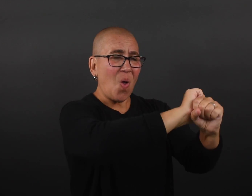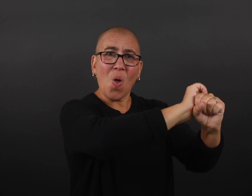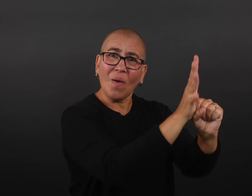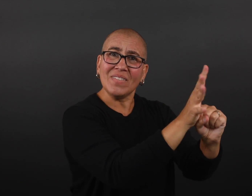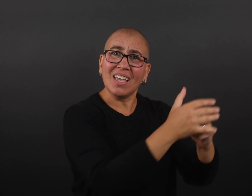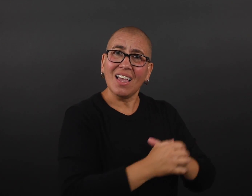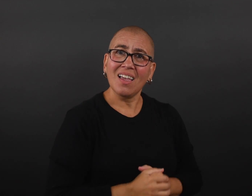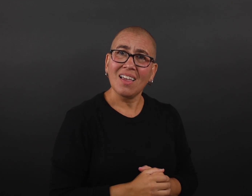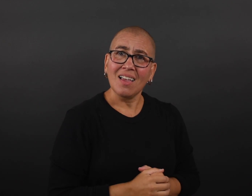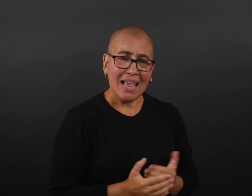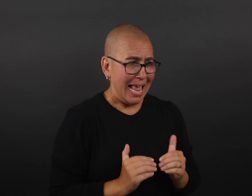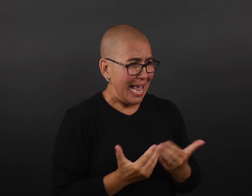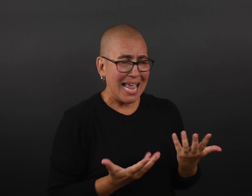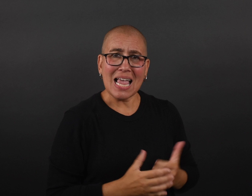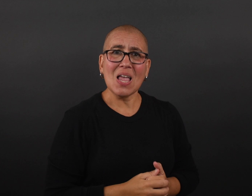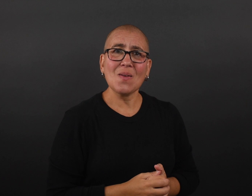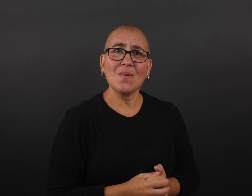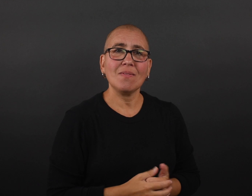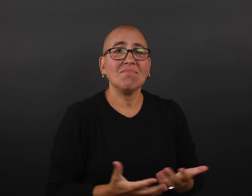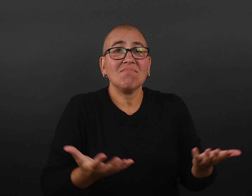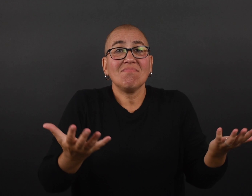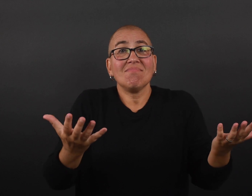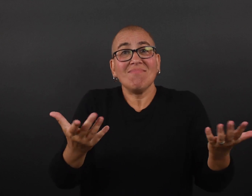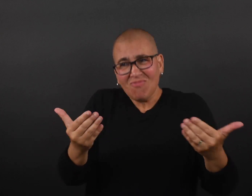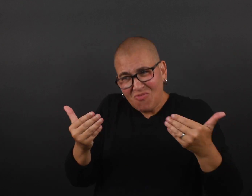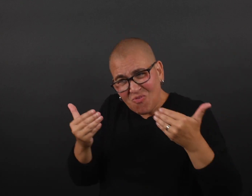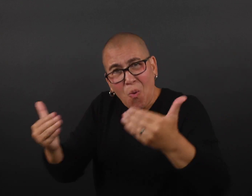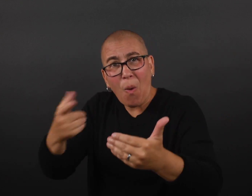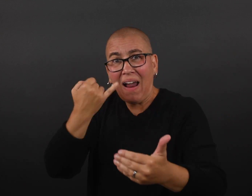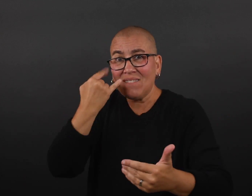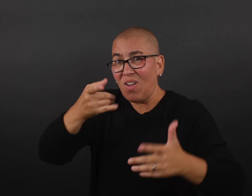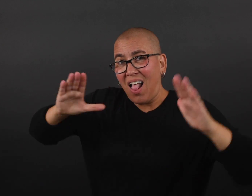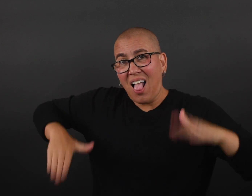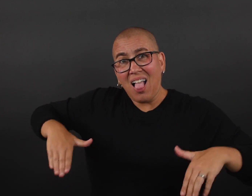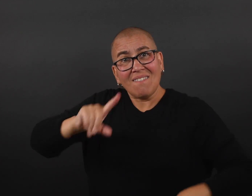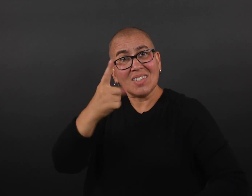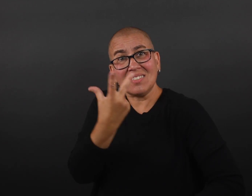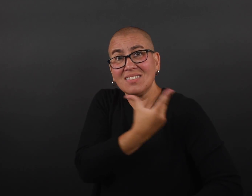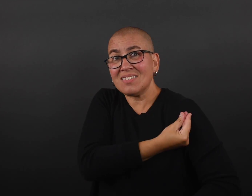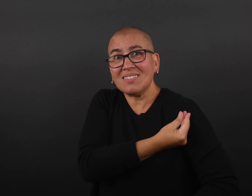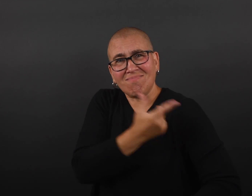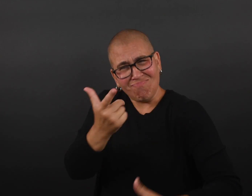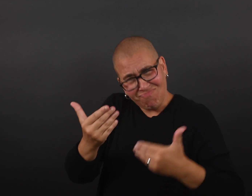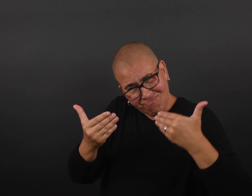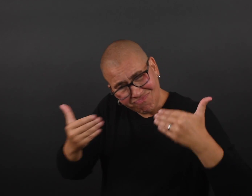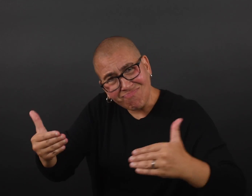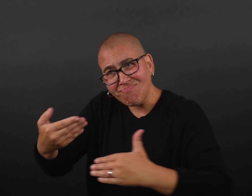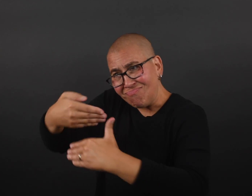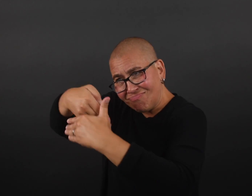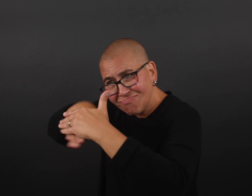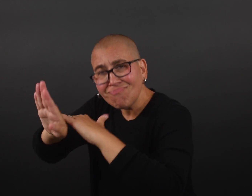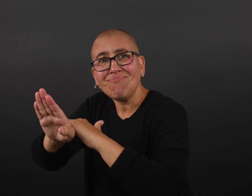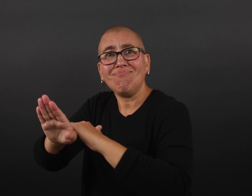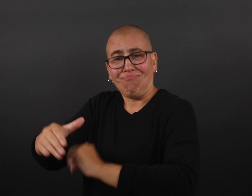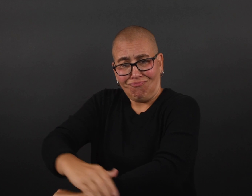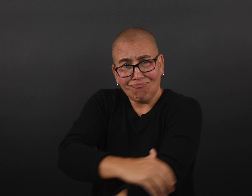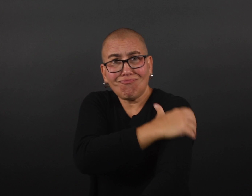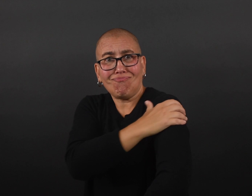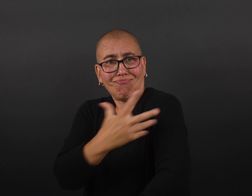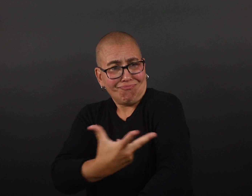Get your first dose today and get $100.